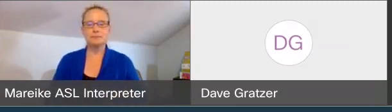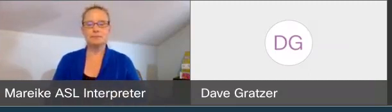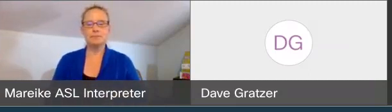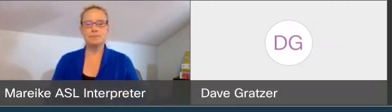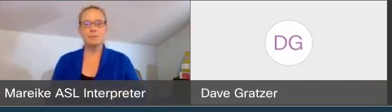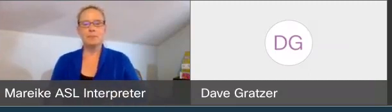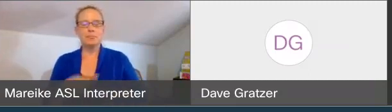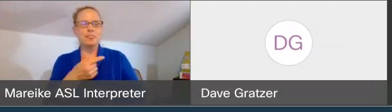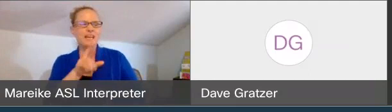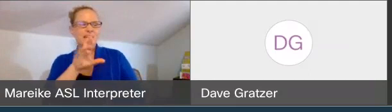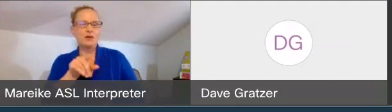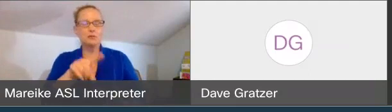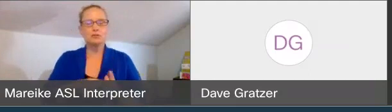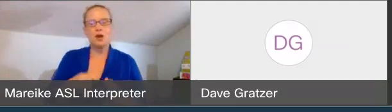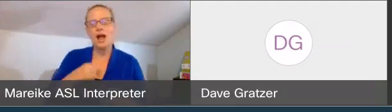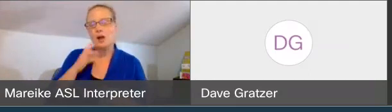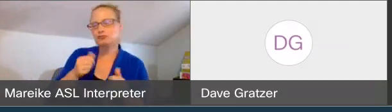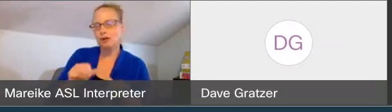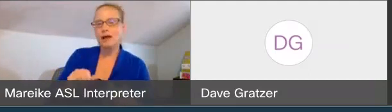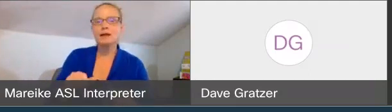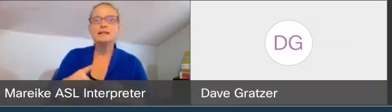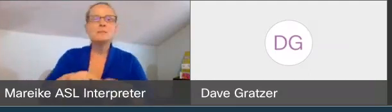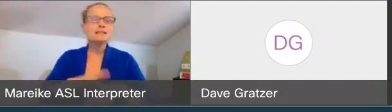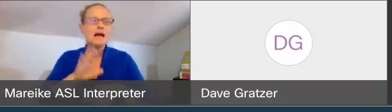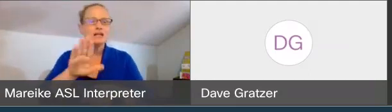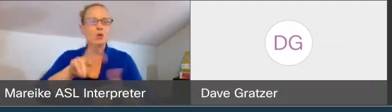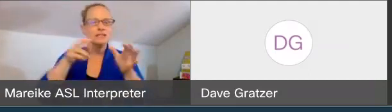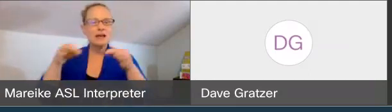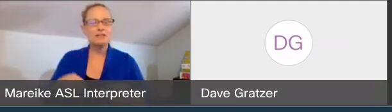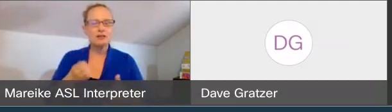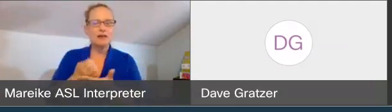Take a shot I mean, it depends on definition of evidence-based and lack of